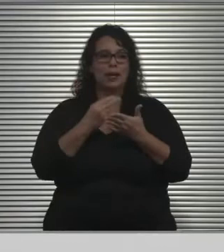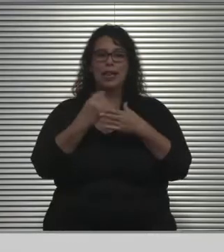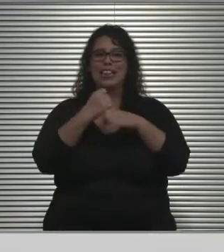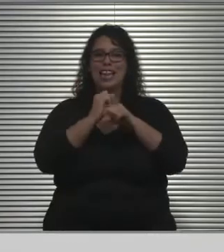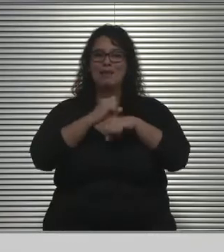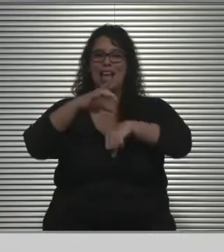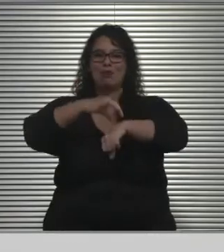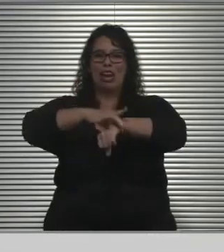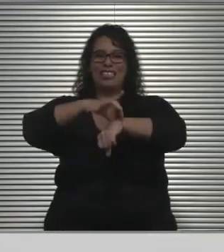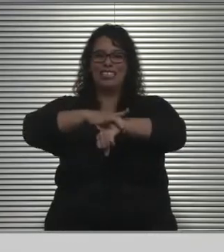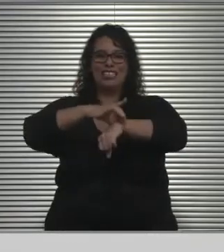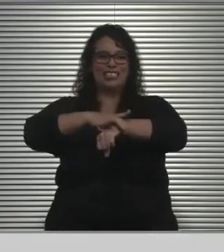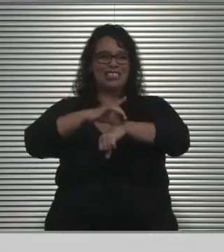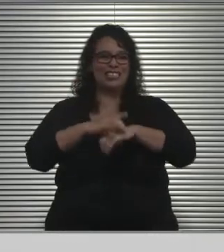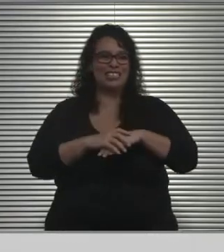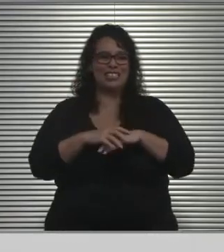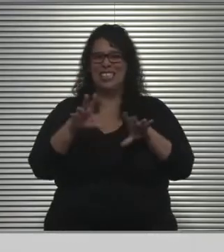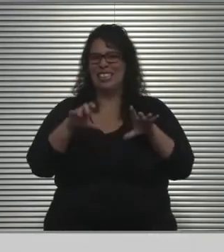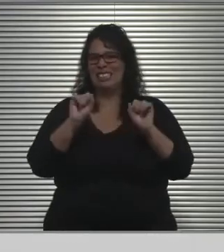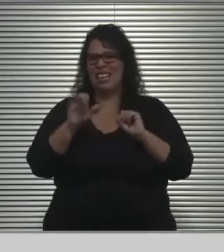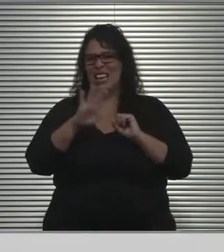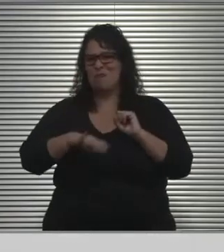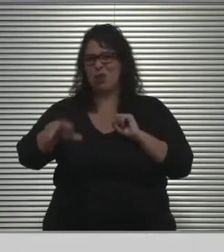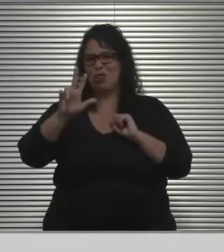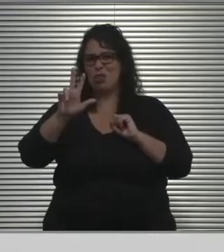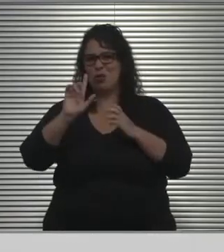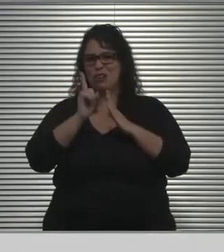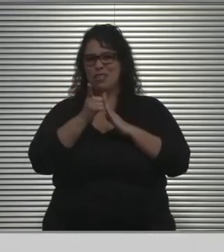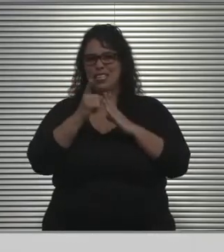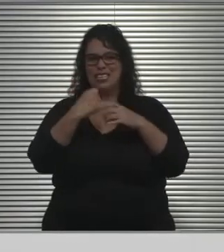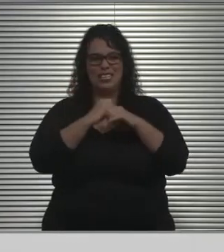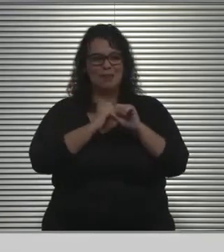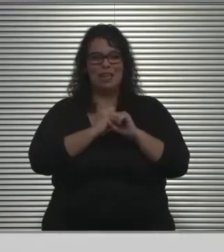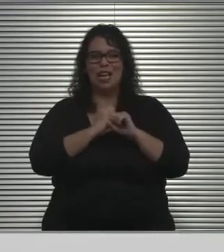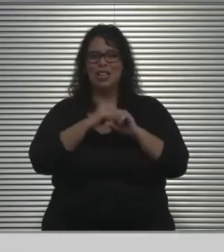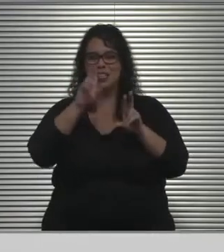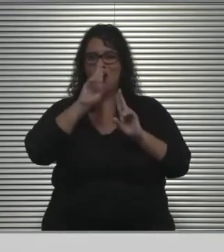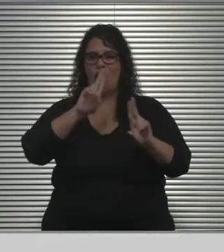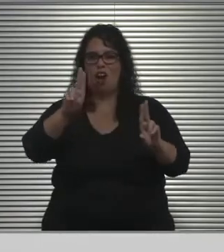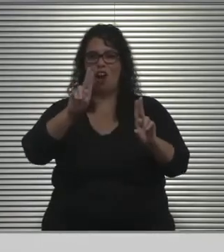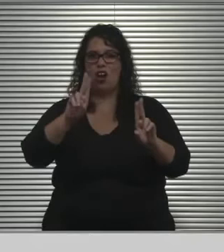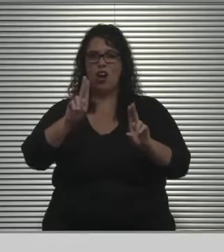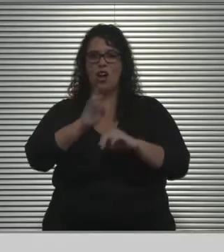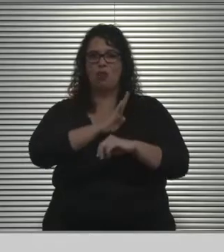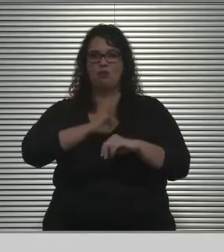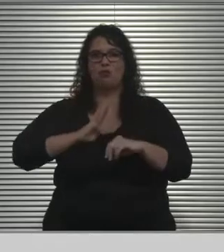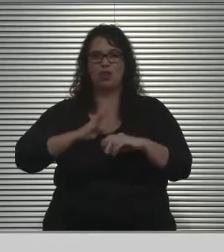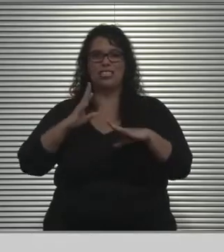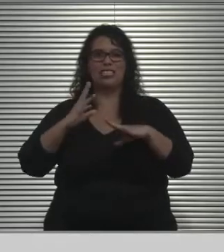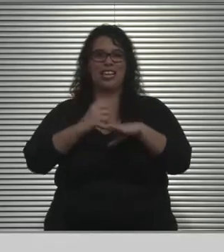that apparently take about three minutes to make. These are in honor of breast cancer awareness month, I'm wearing one proudly.